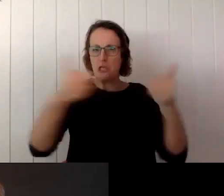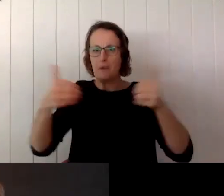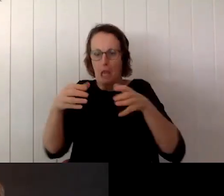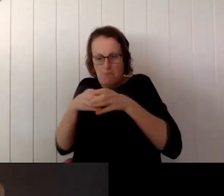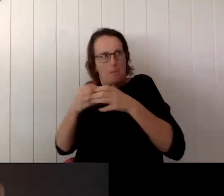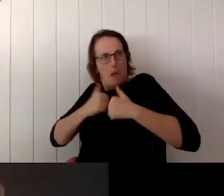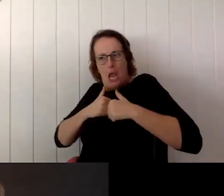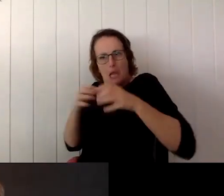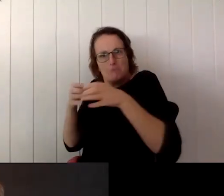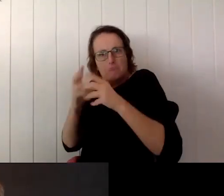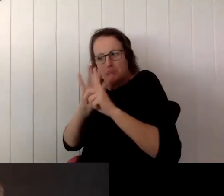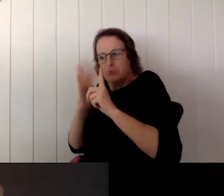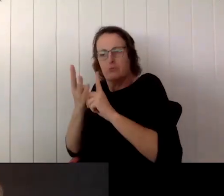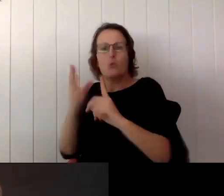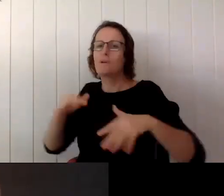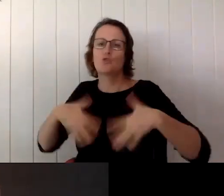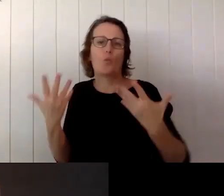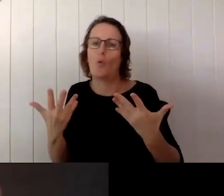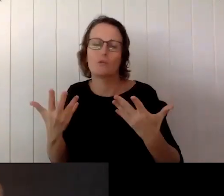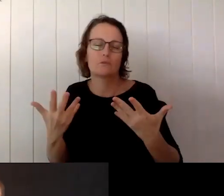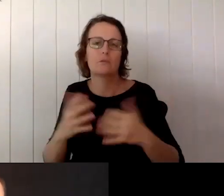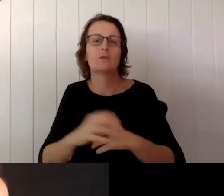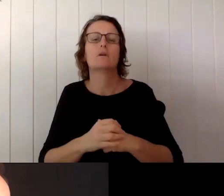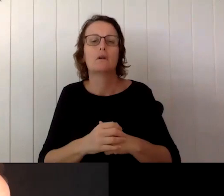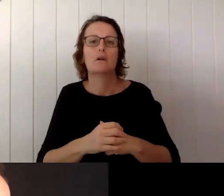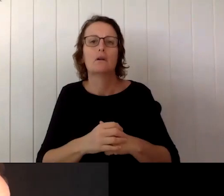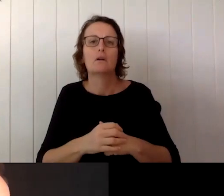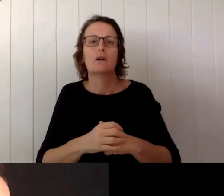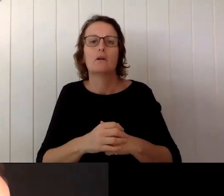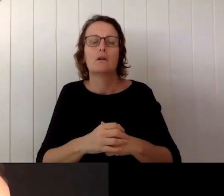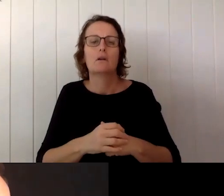to spread apart. So the thing I'd definitely suggest is - spend some